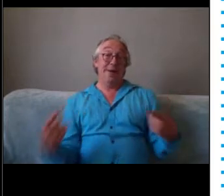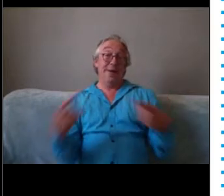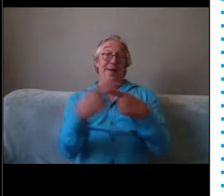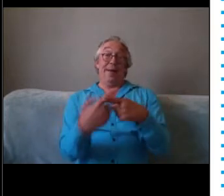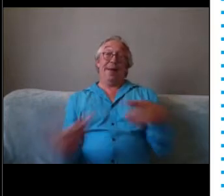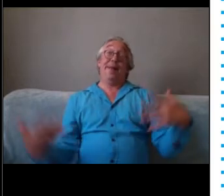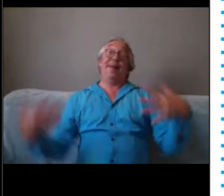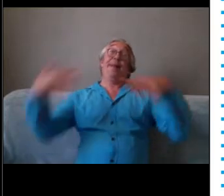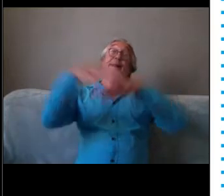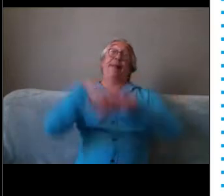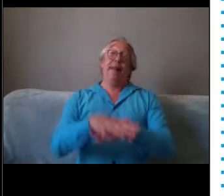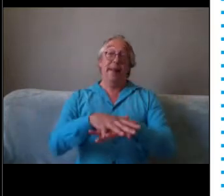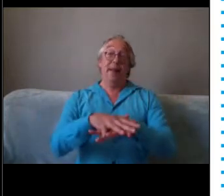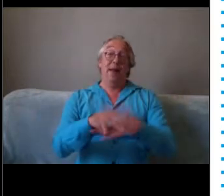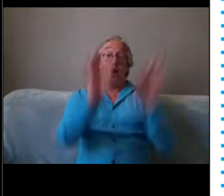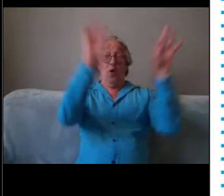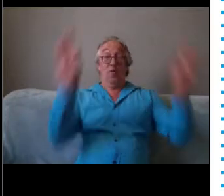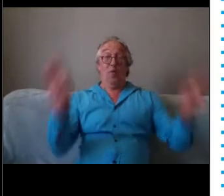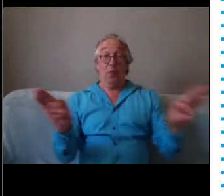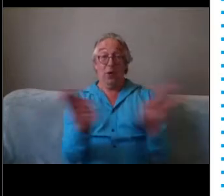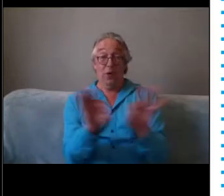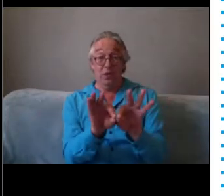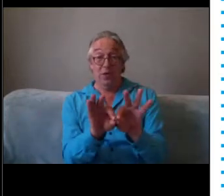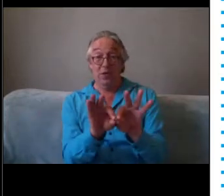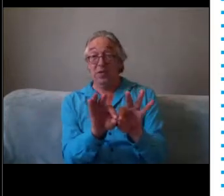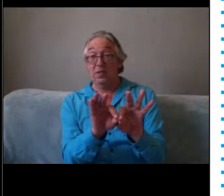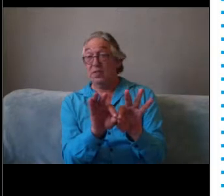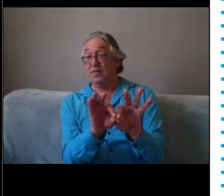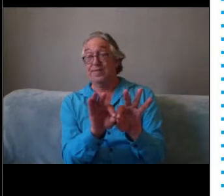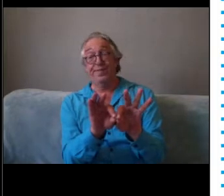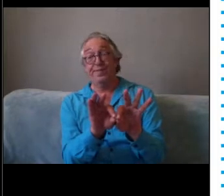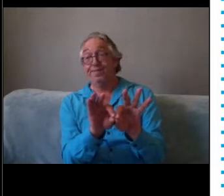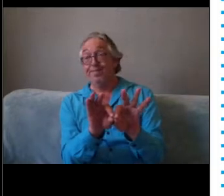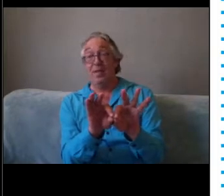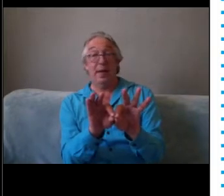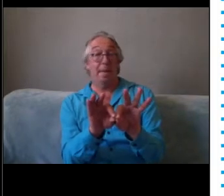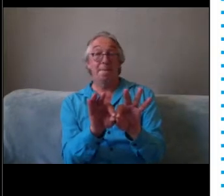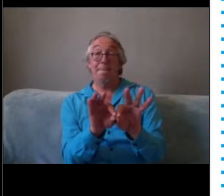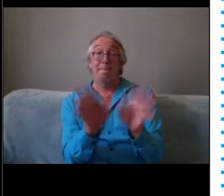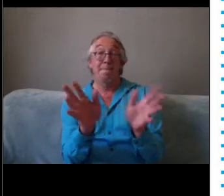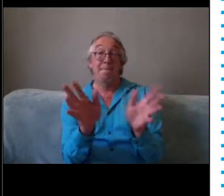Disability shouldn't be related to cost and it shouldn't be a reason